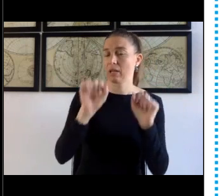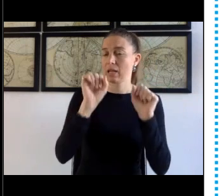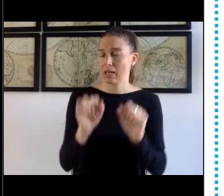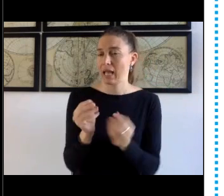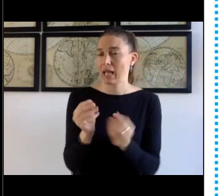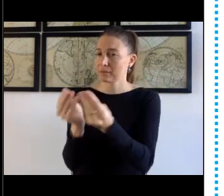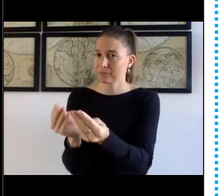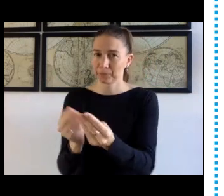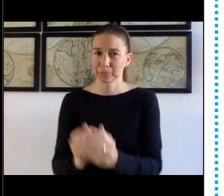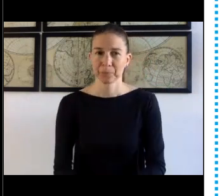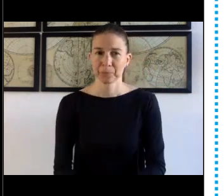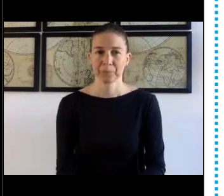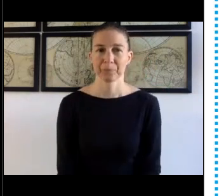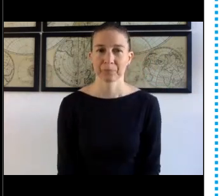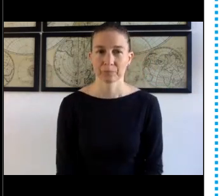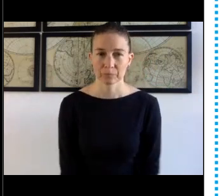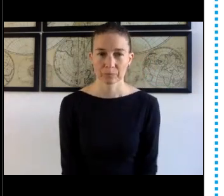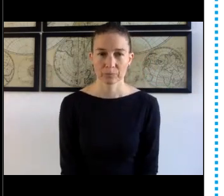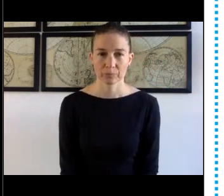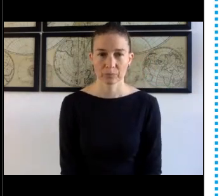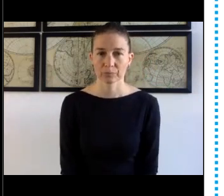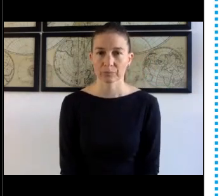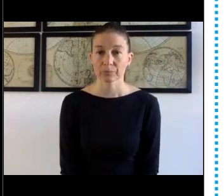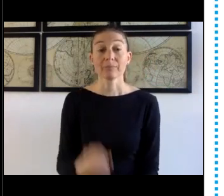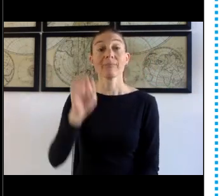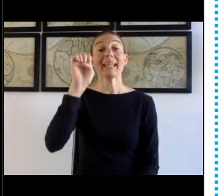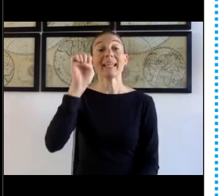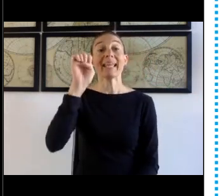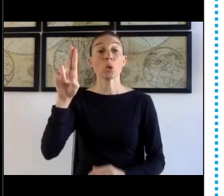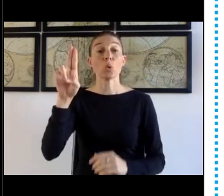In the EU there is no regulation of this.